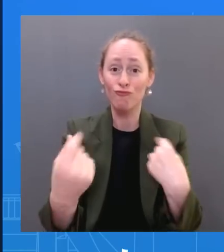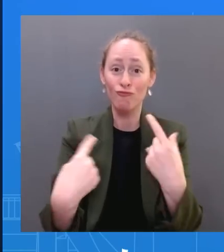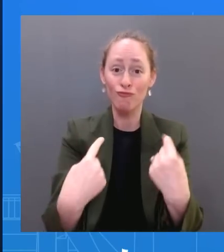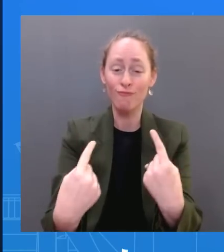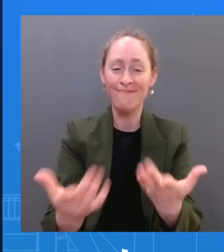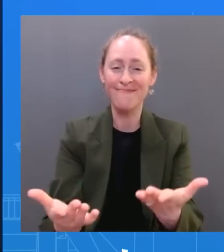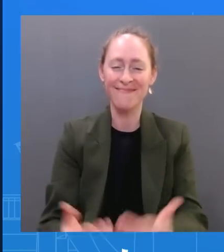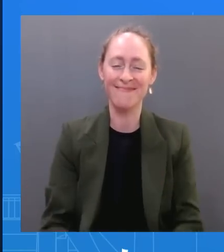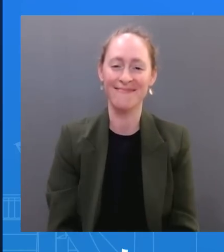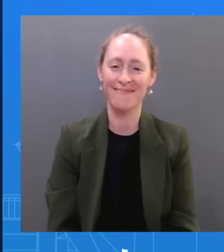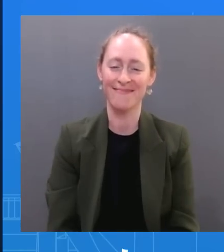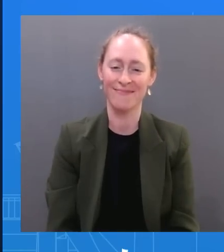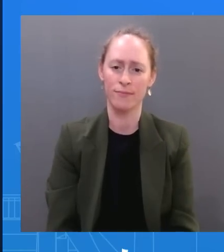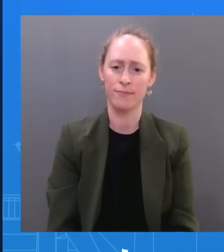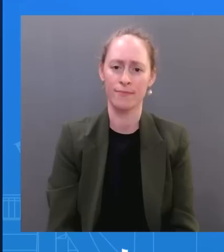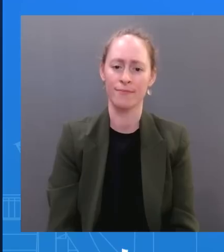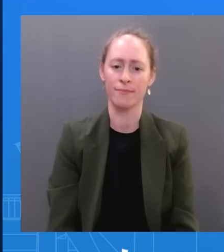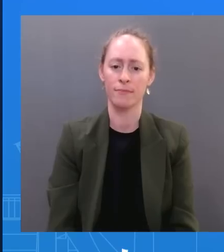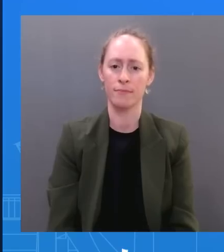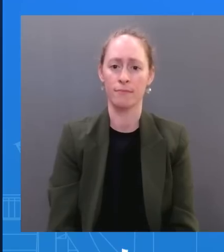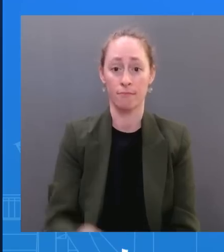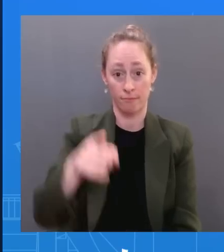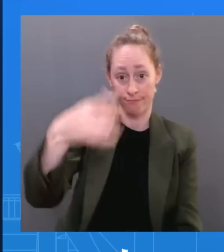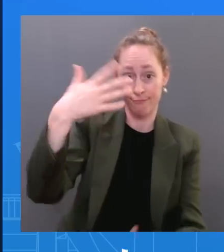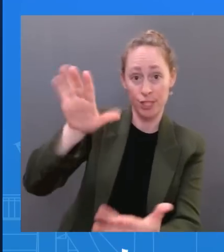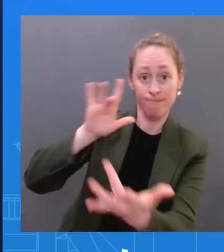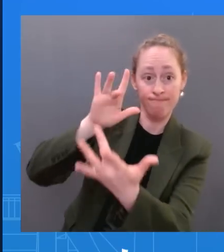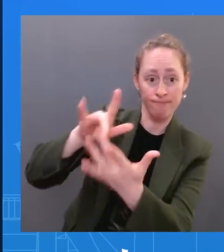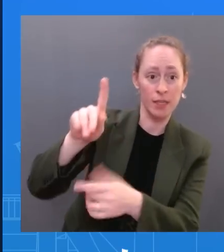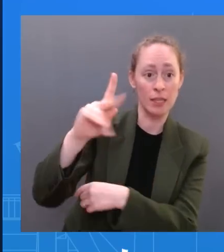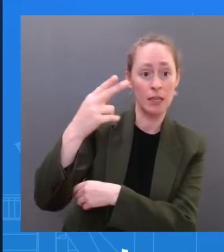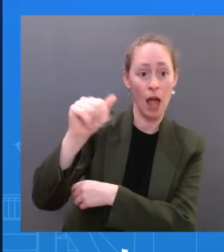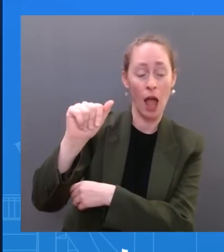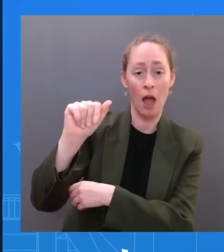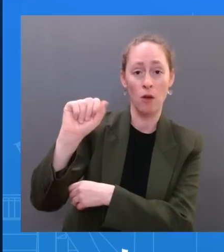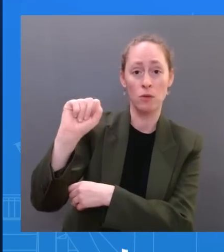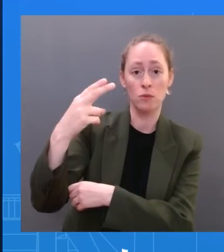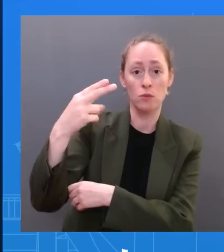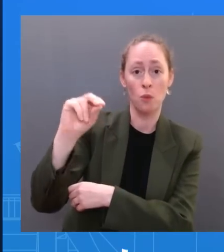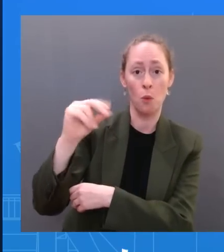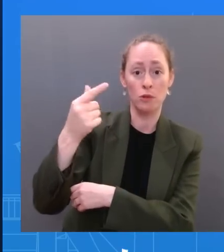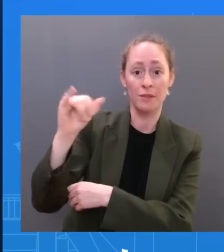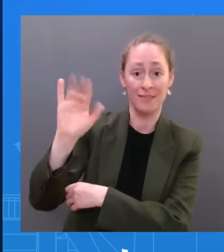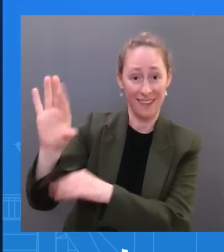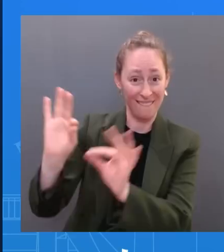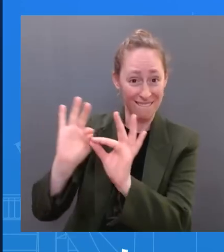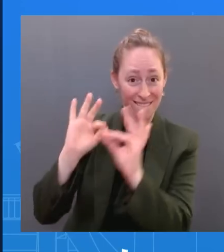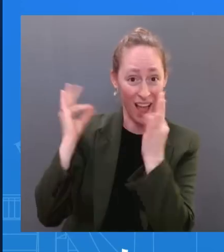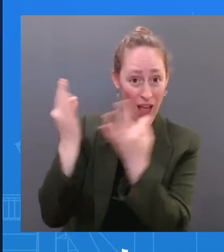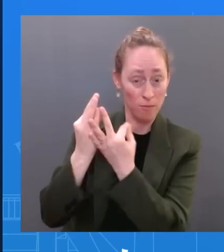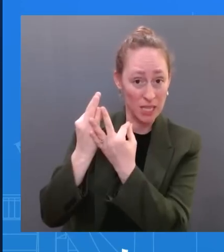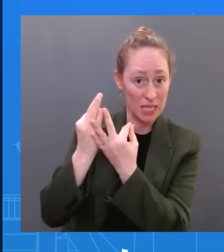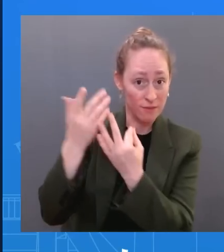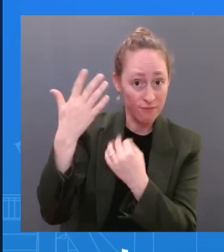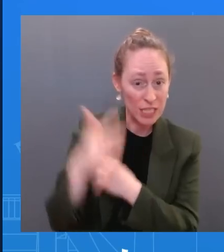with Jamal Khashoggi's family. The President has not himself spoken with them, but he has been focused on this issue from the beginning.